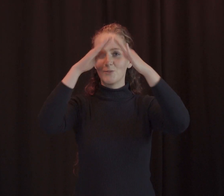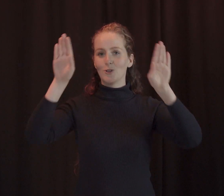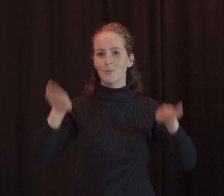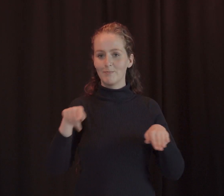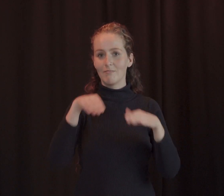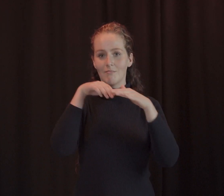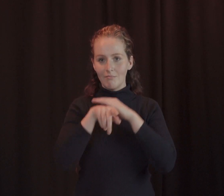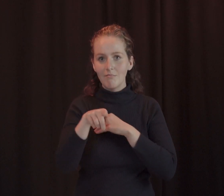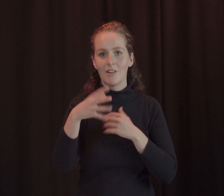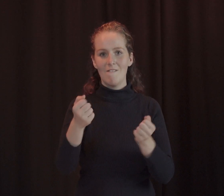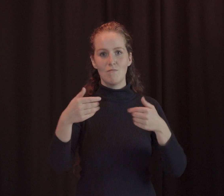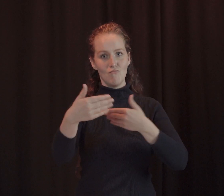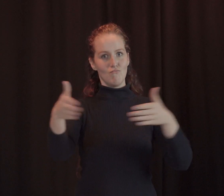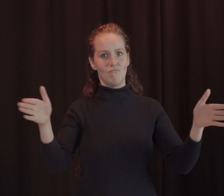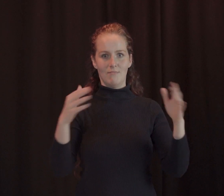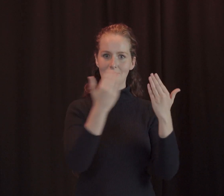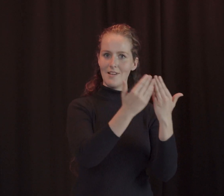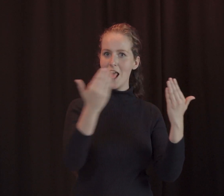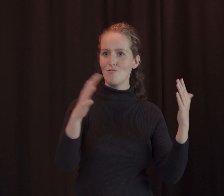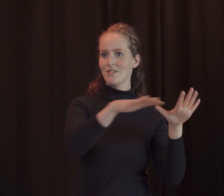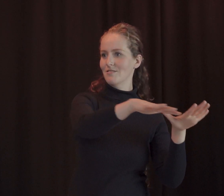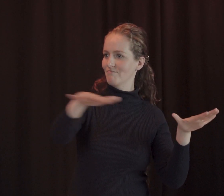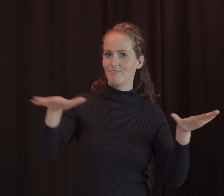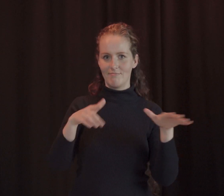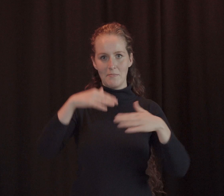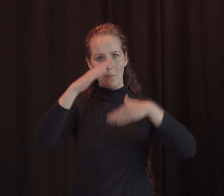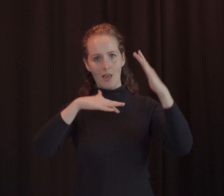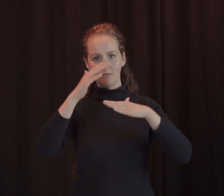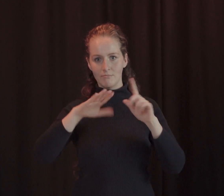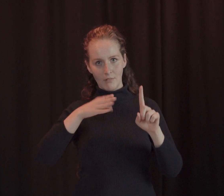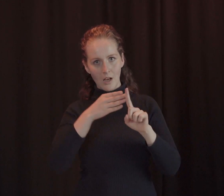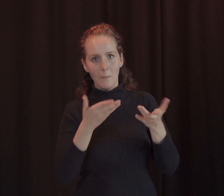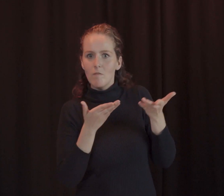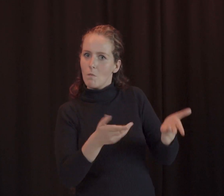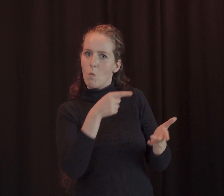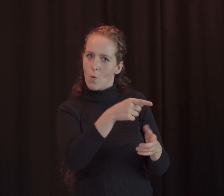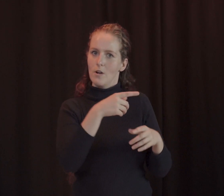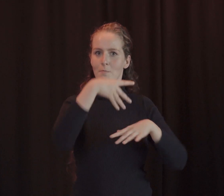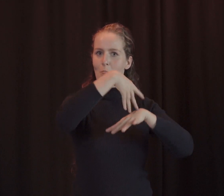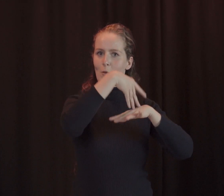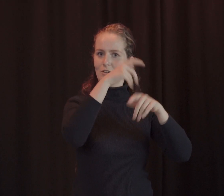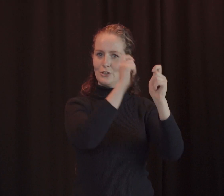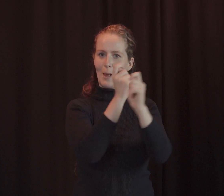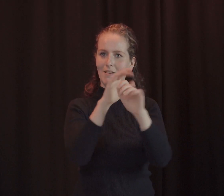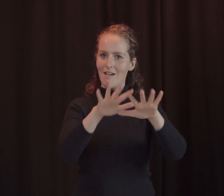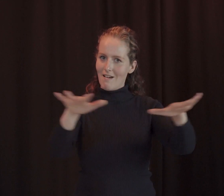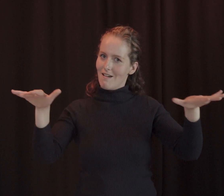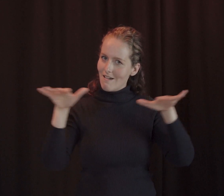Entering the British Museum, you'll see that it has galleries specifically to house the Parthenon sculptures.